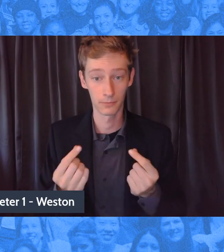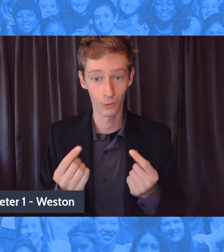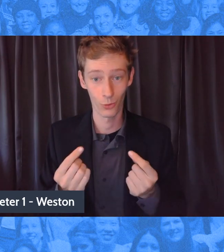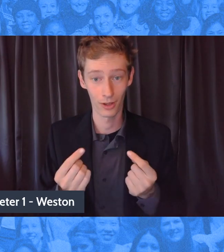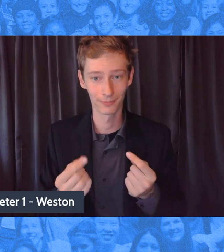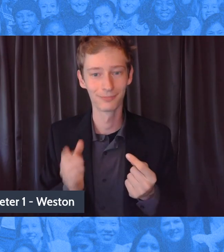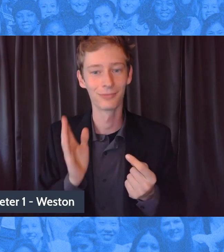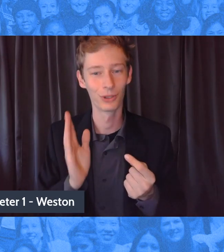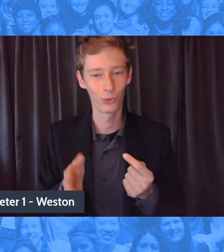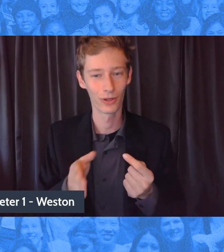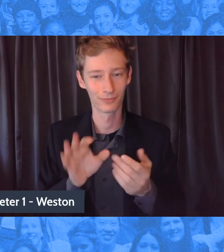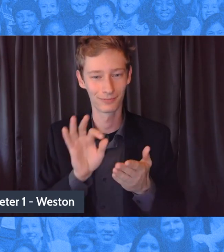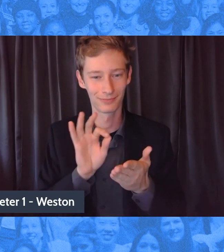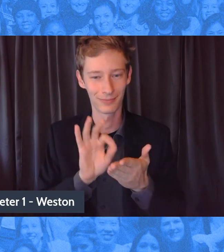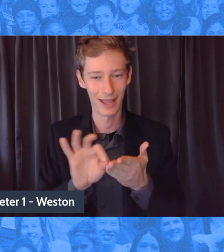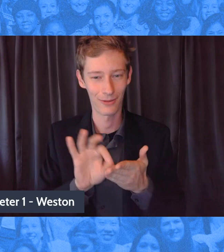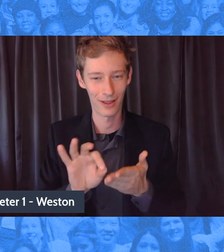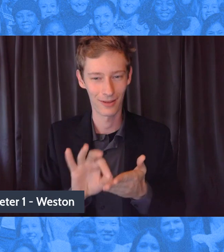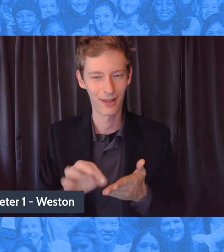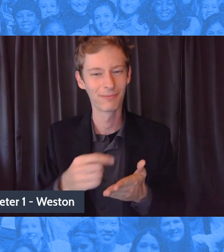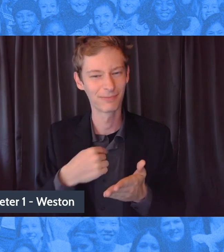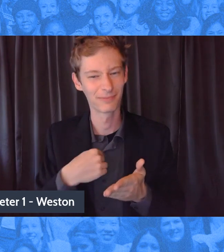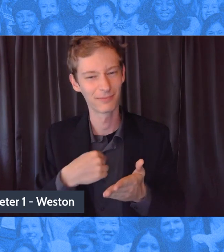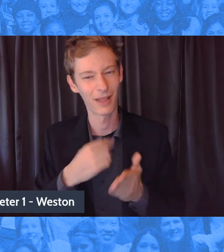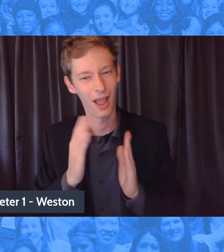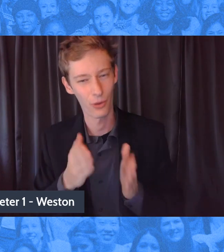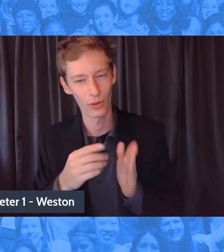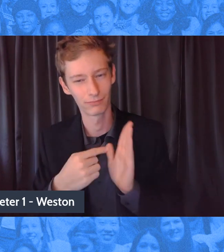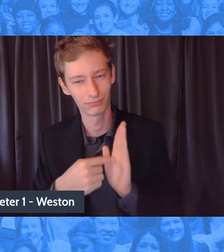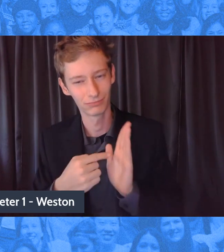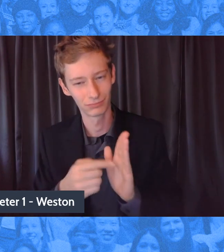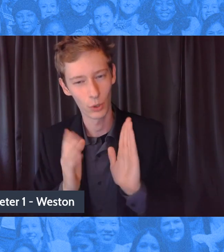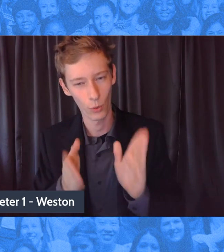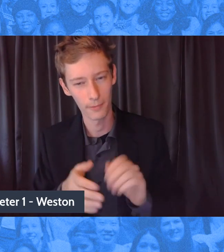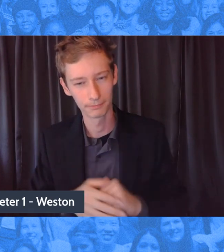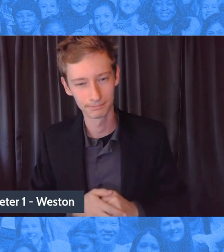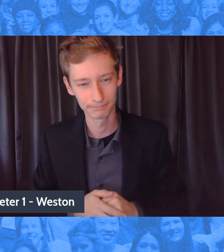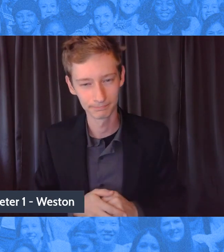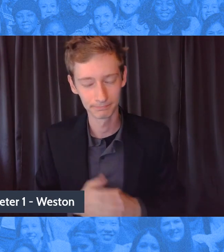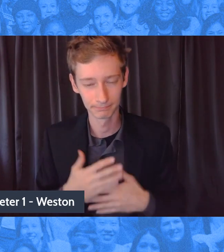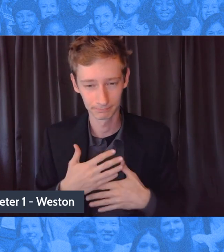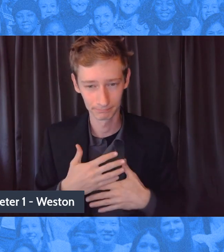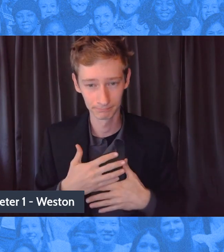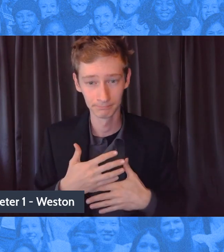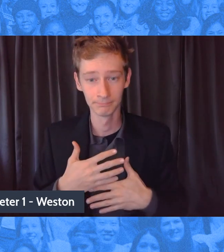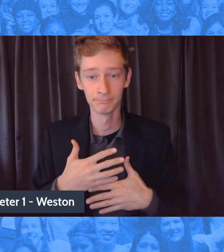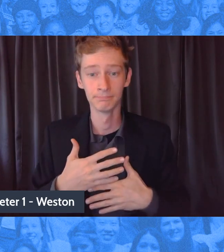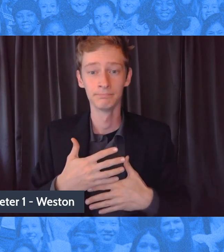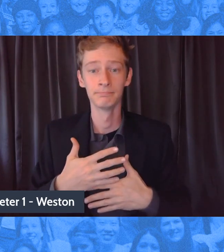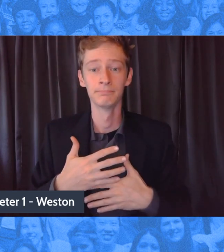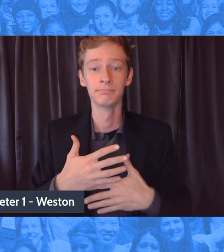We're gonna, I'll model it for you, where you're gonna inhale for four counts.